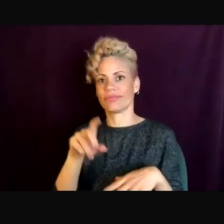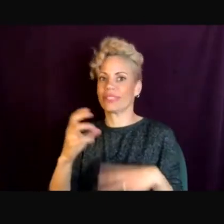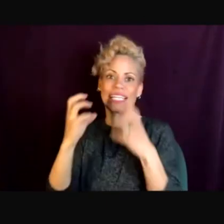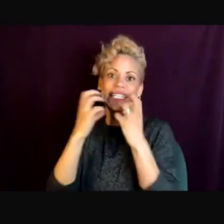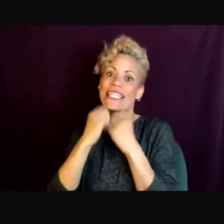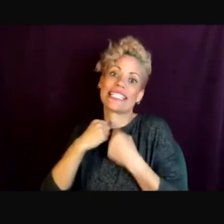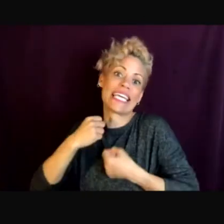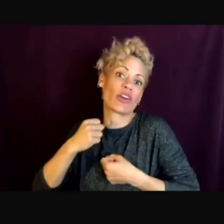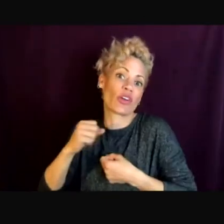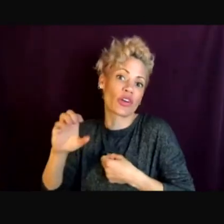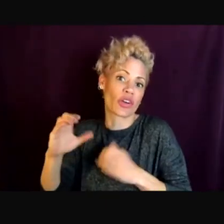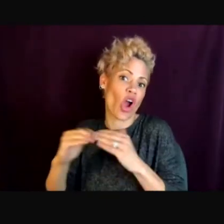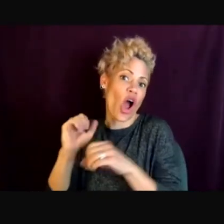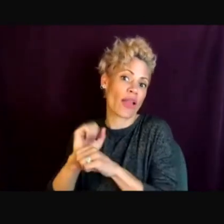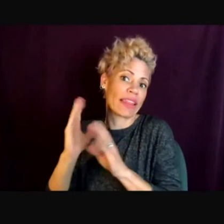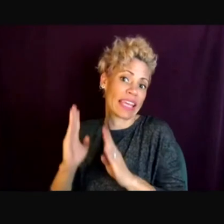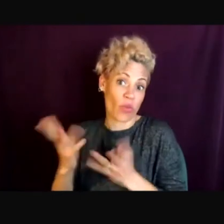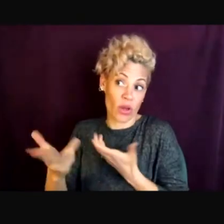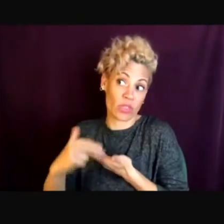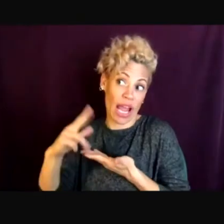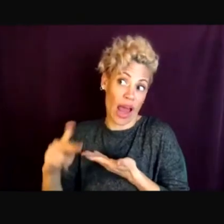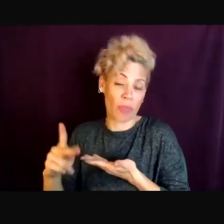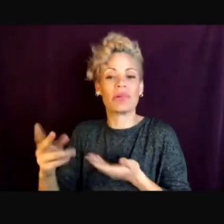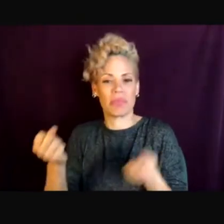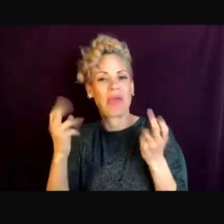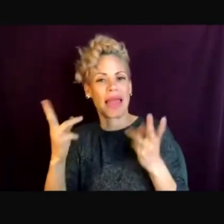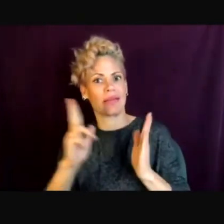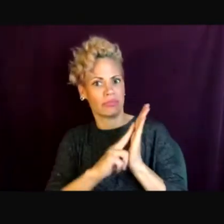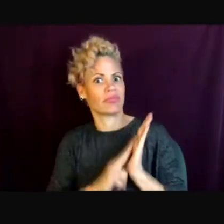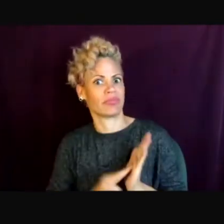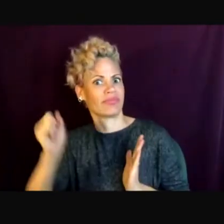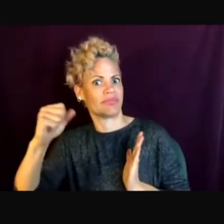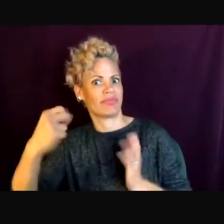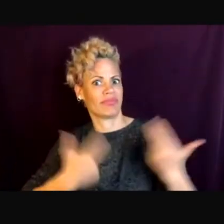The interesting thing was that, as people read that letter, they would come up to me and say,